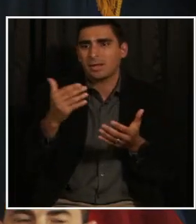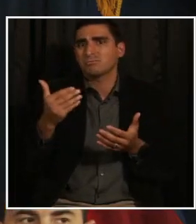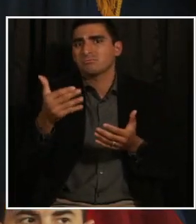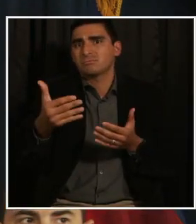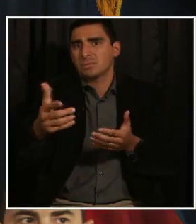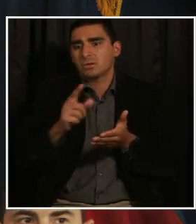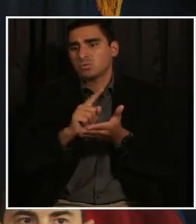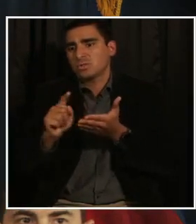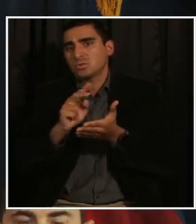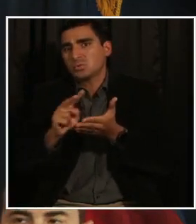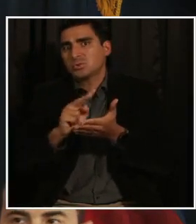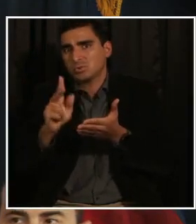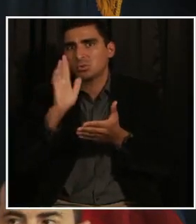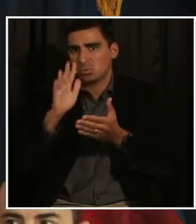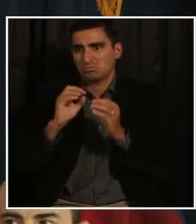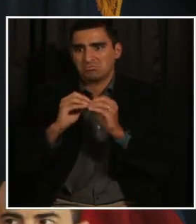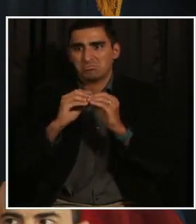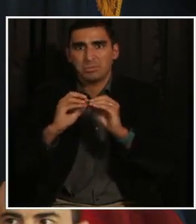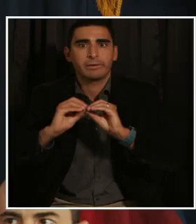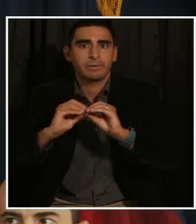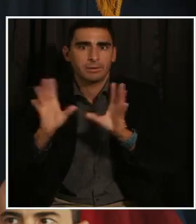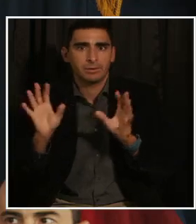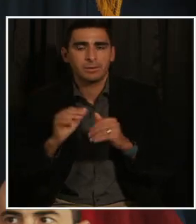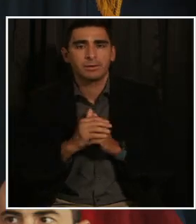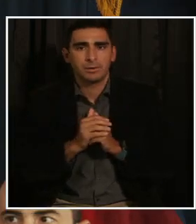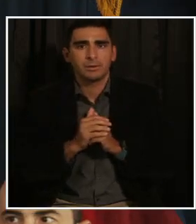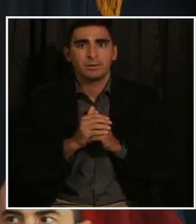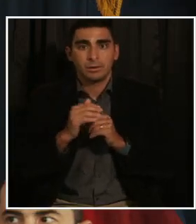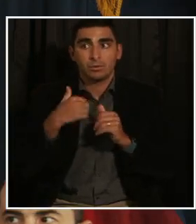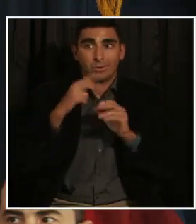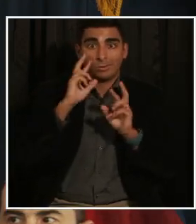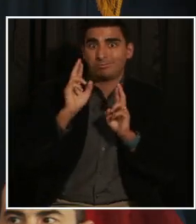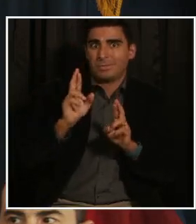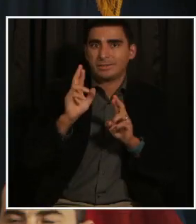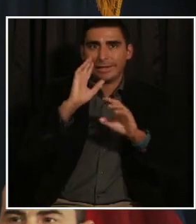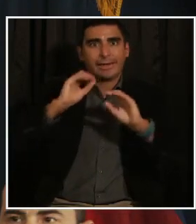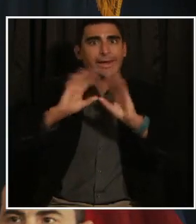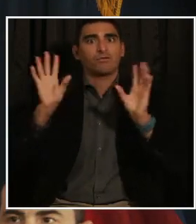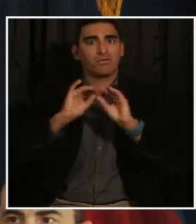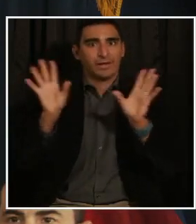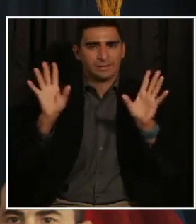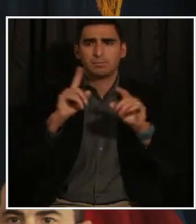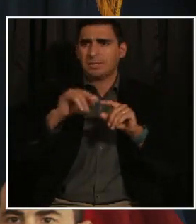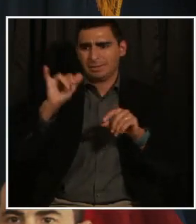expecting um the uh the clarification but this is a very normal way of doing things marshall i mean